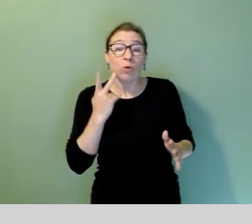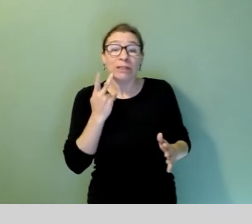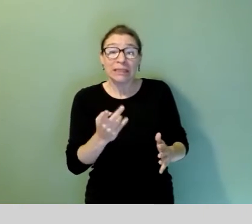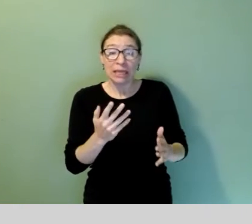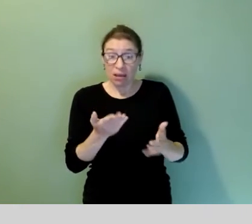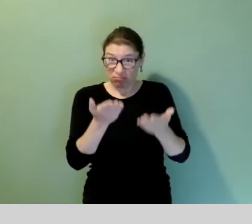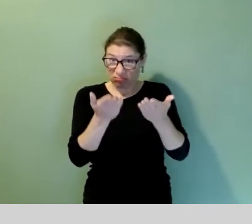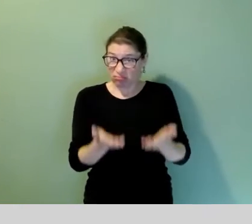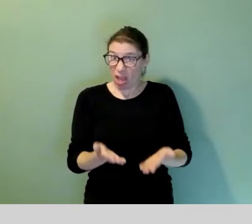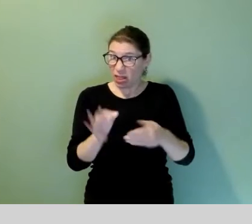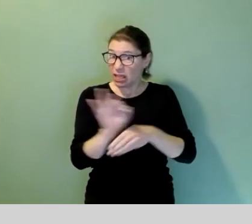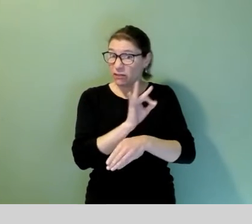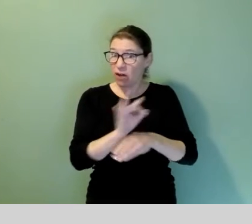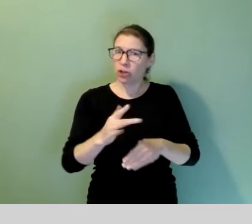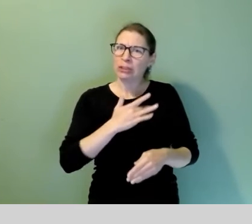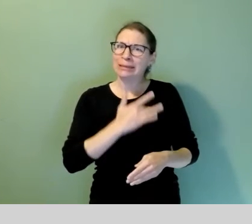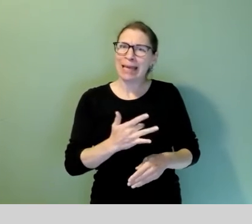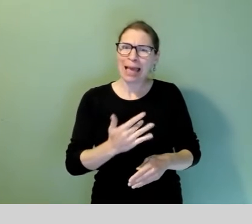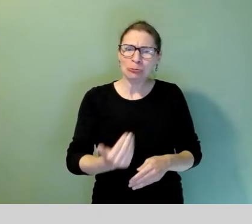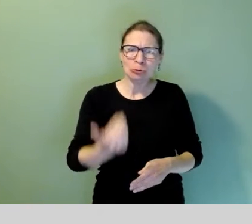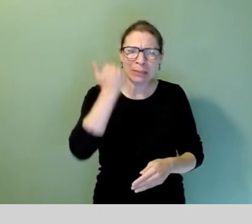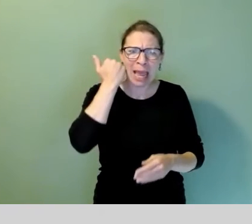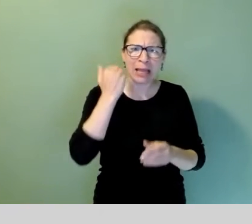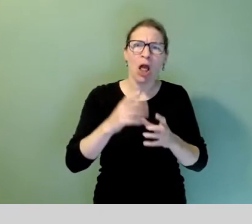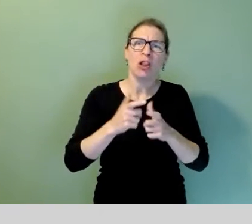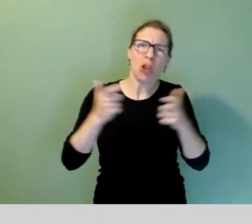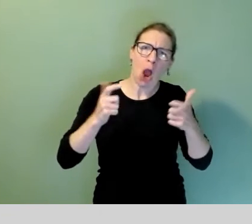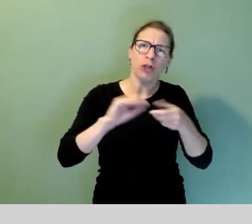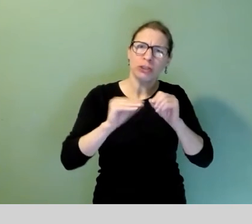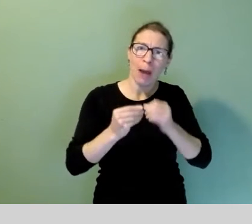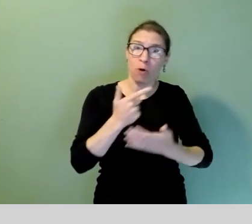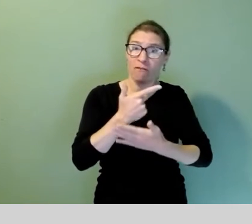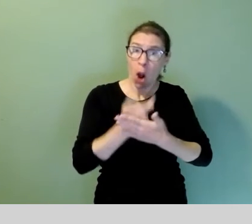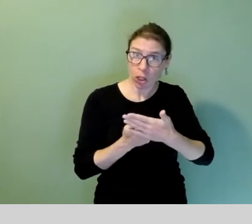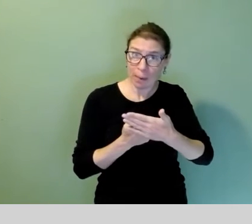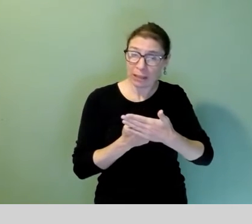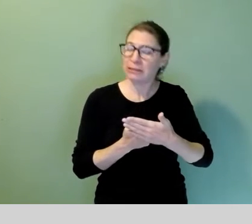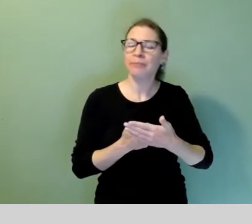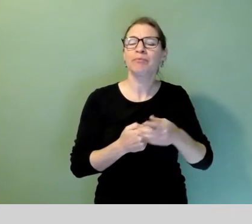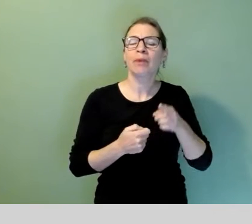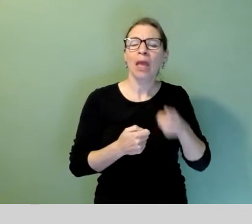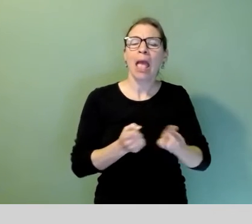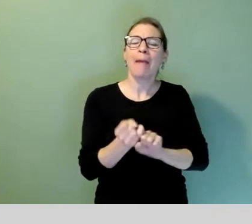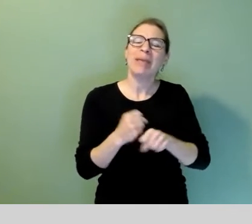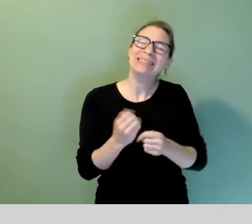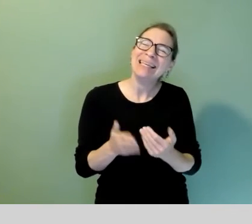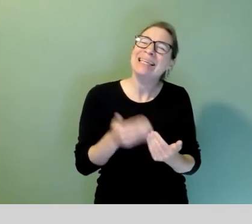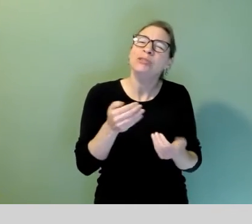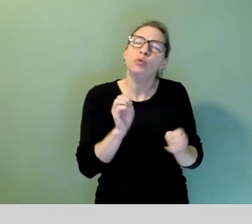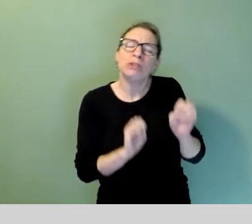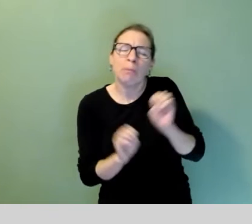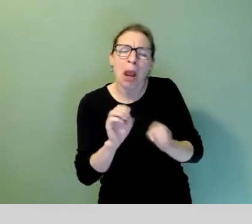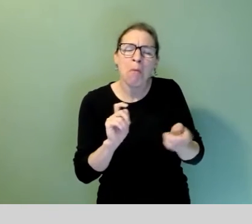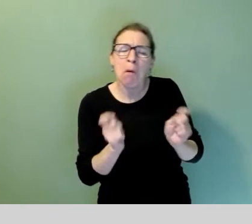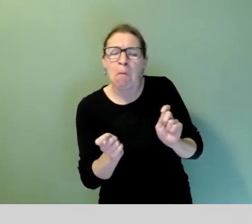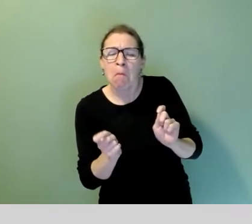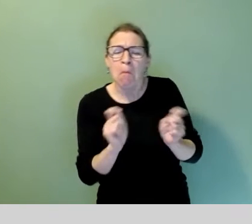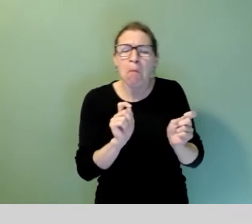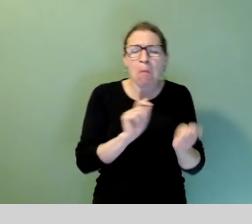even though this functions tend to take a large number of arguments, it makes it very easy to try and experiment with different kinds of plots